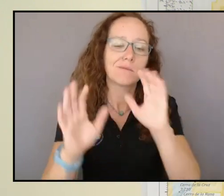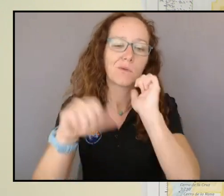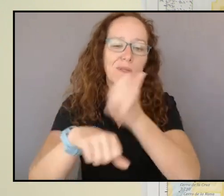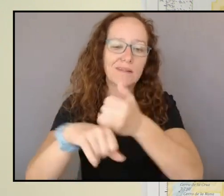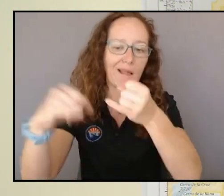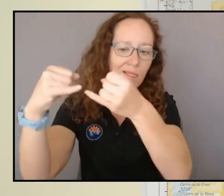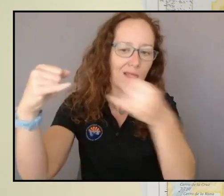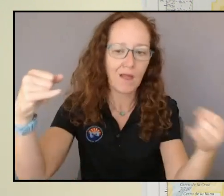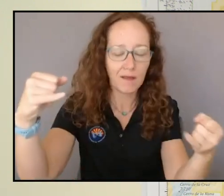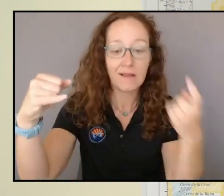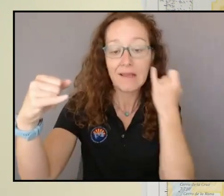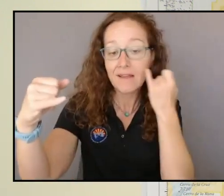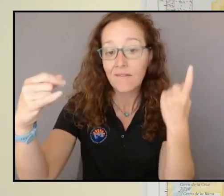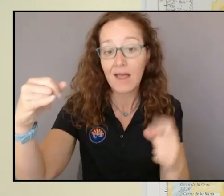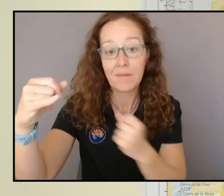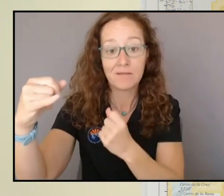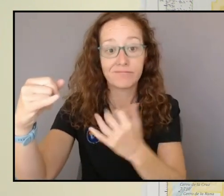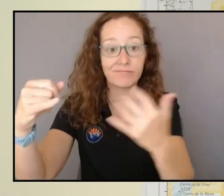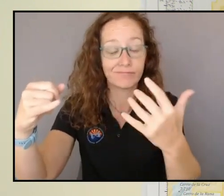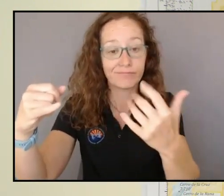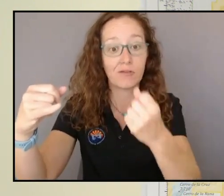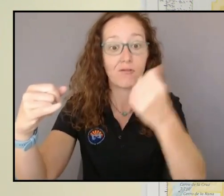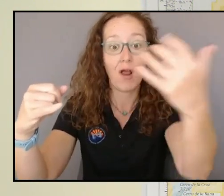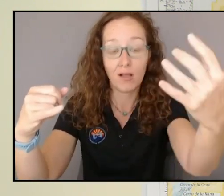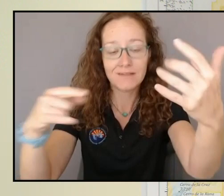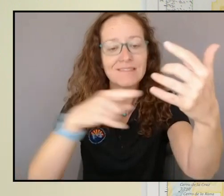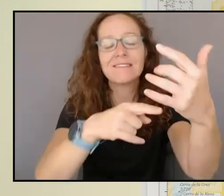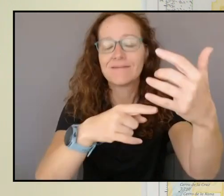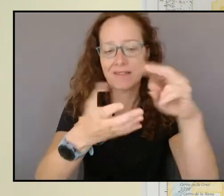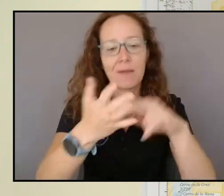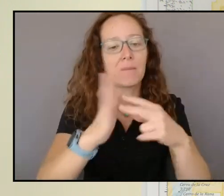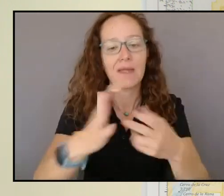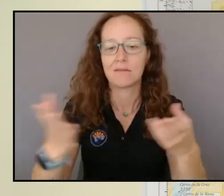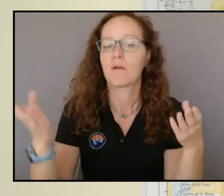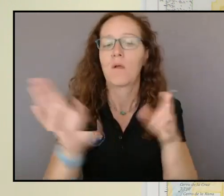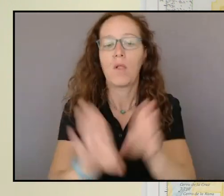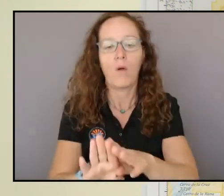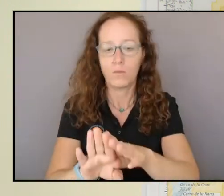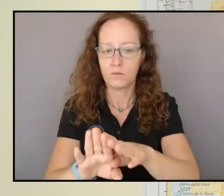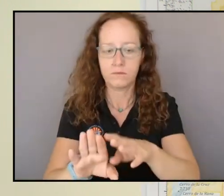implementing actions over there. Across the top here on our